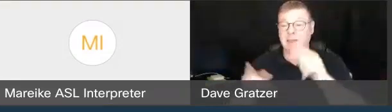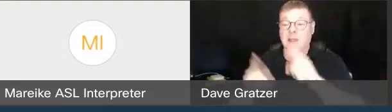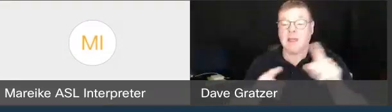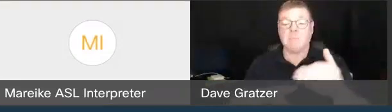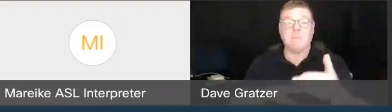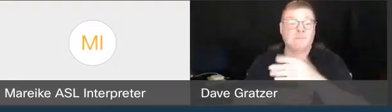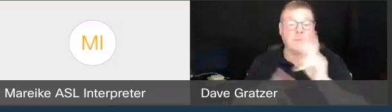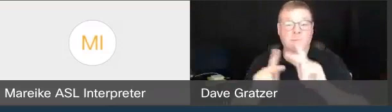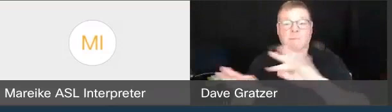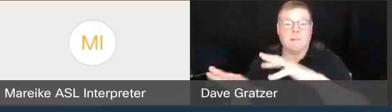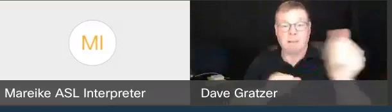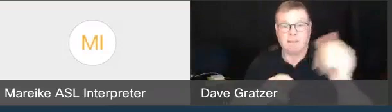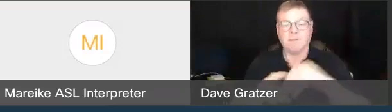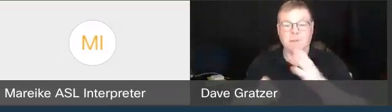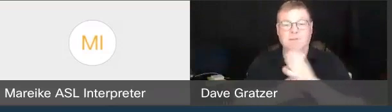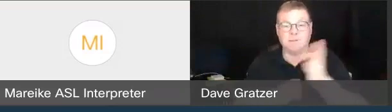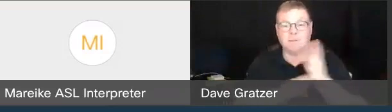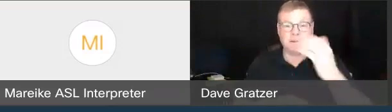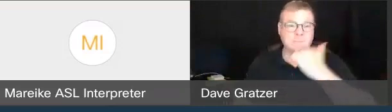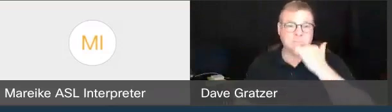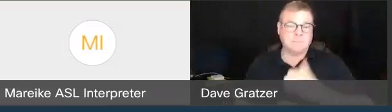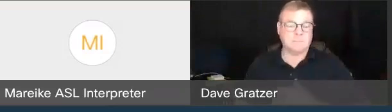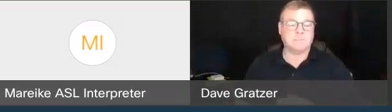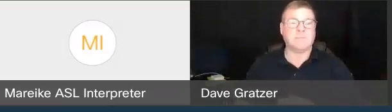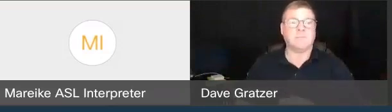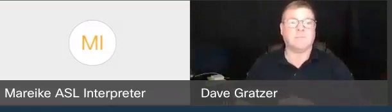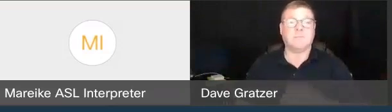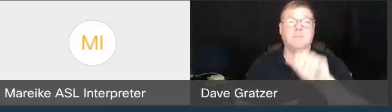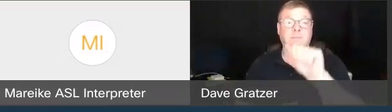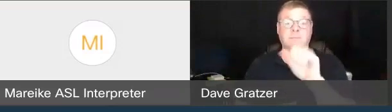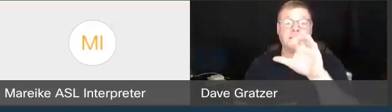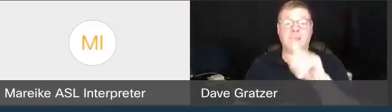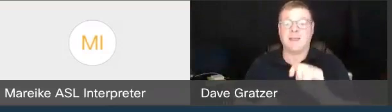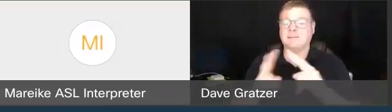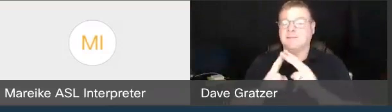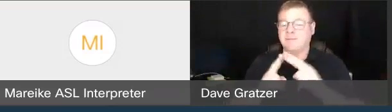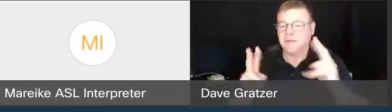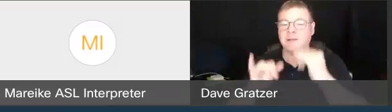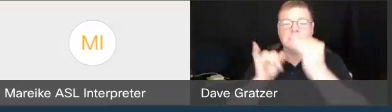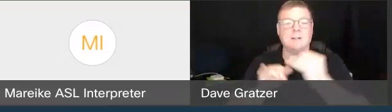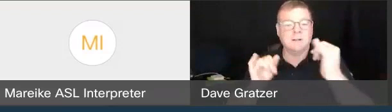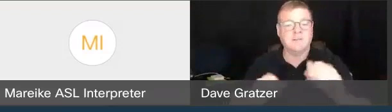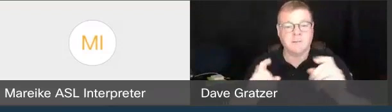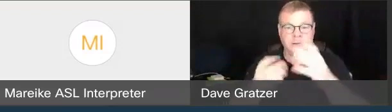go out into the field each day ACT is highly individualized, comprehensive and flexible.